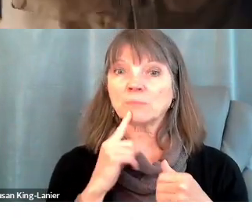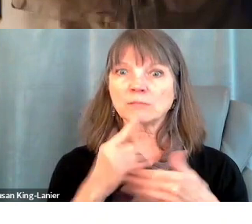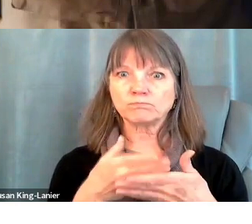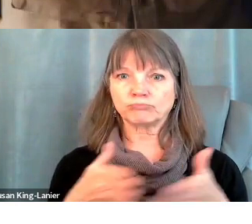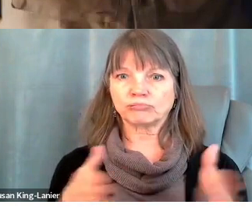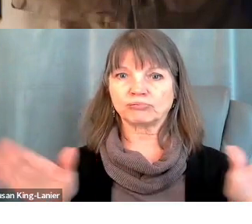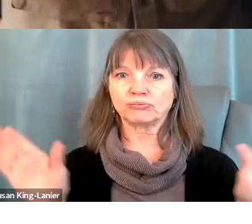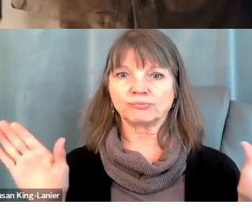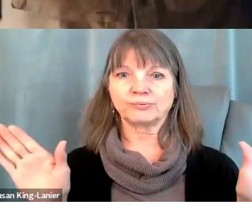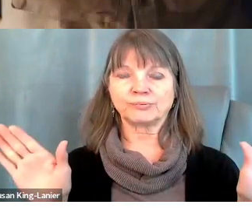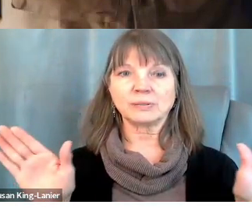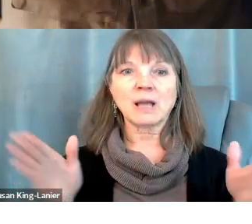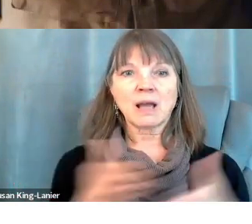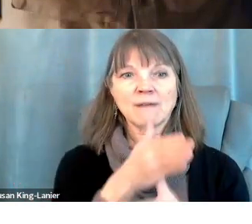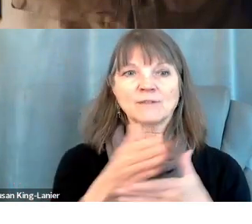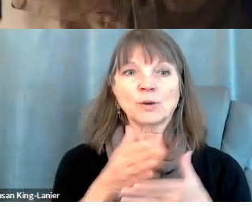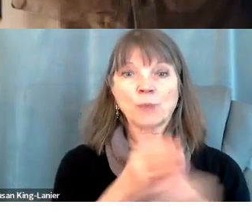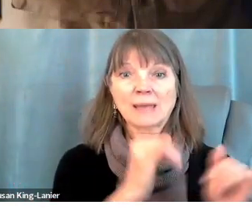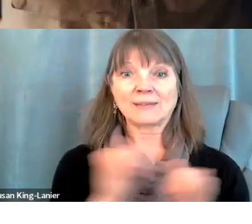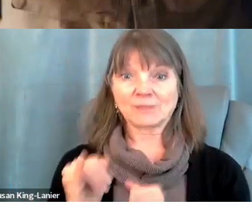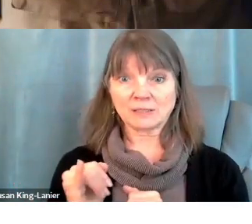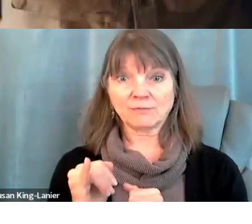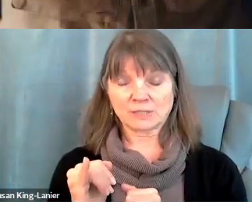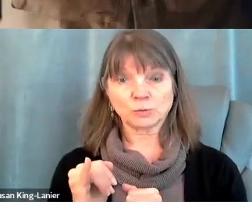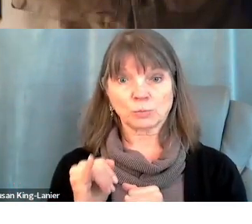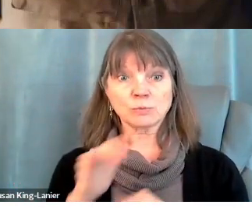So we do have a a wide variety of individuals on this.